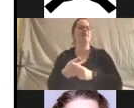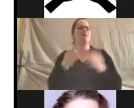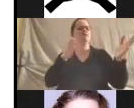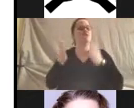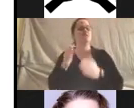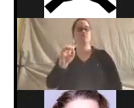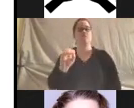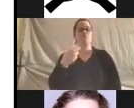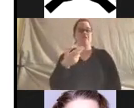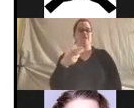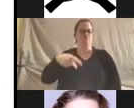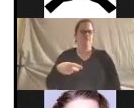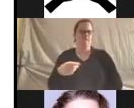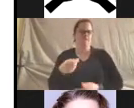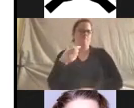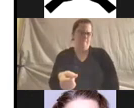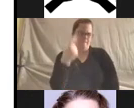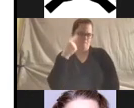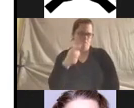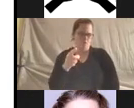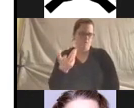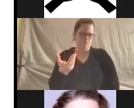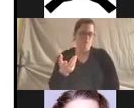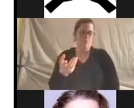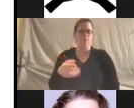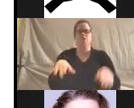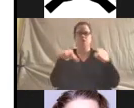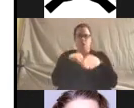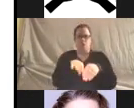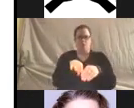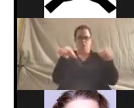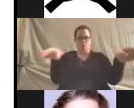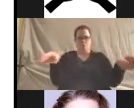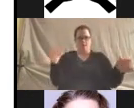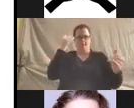So, there's ways to take your broad idea and your broad concept